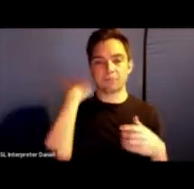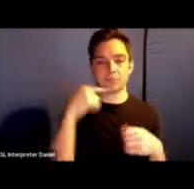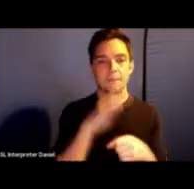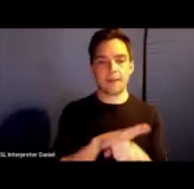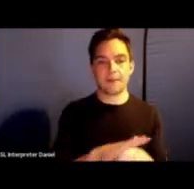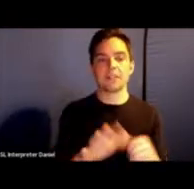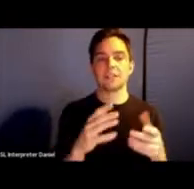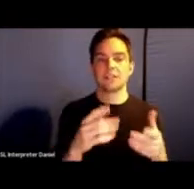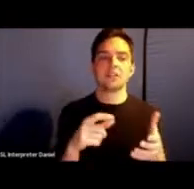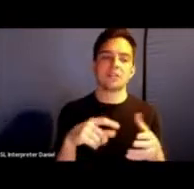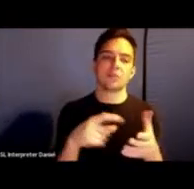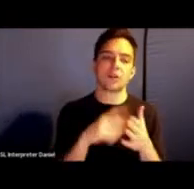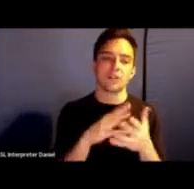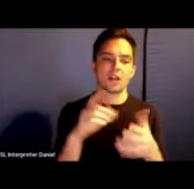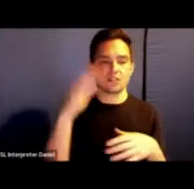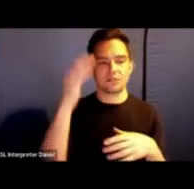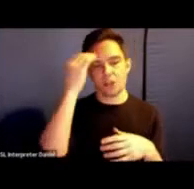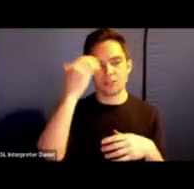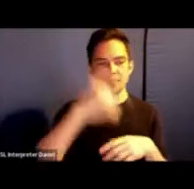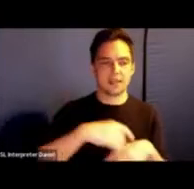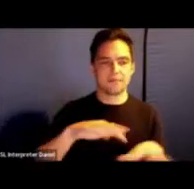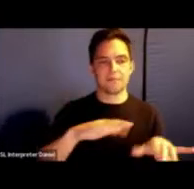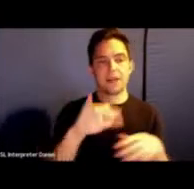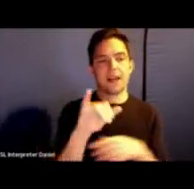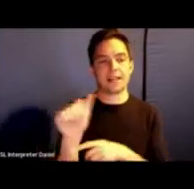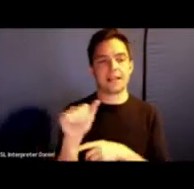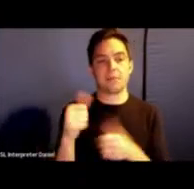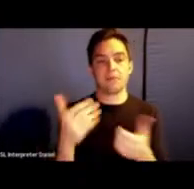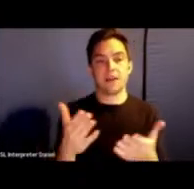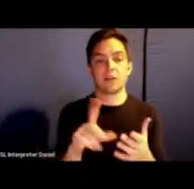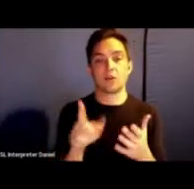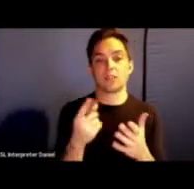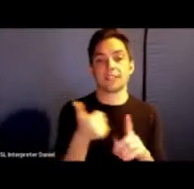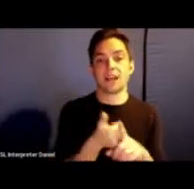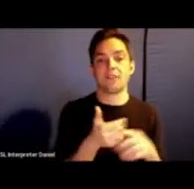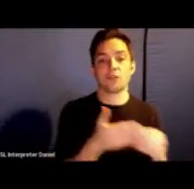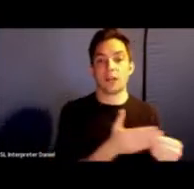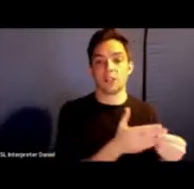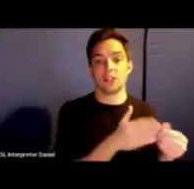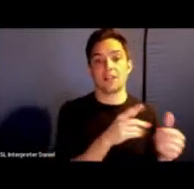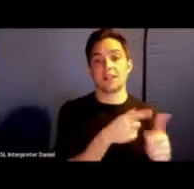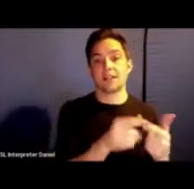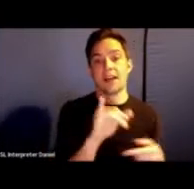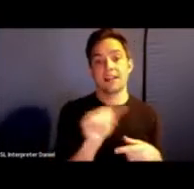time. If is a provider is only for self direction, then the I&A provider will have the necessary